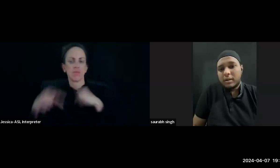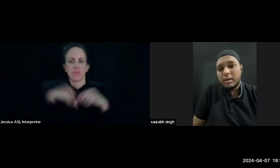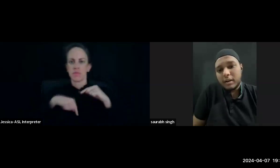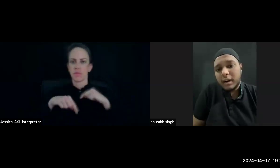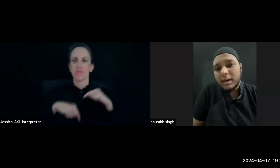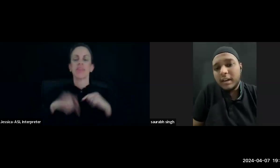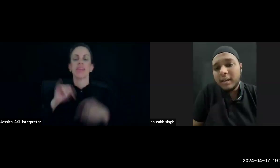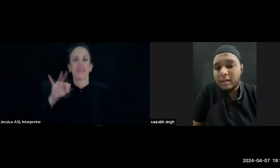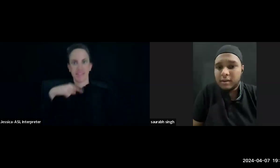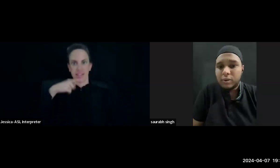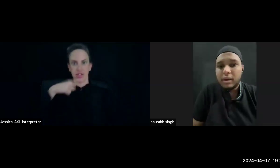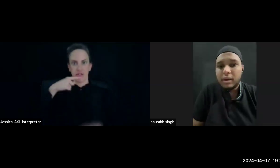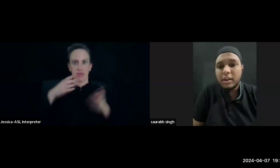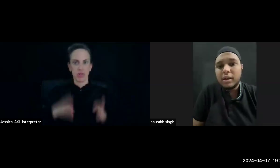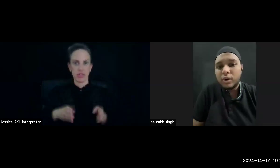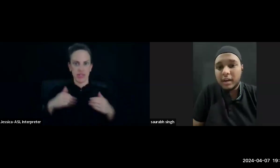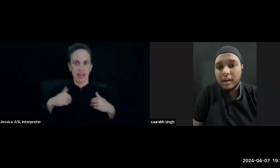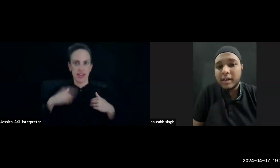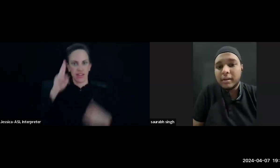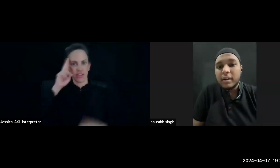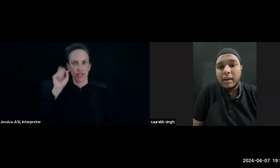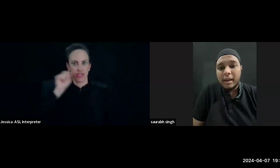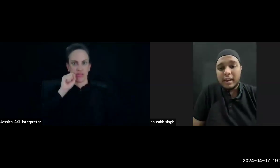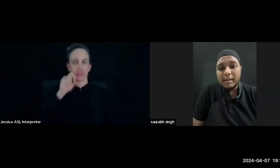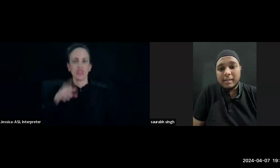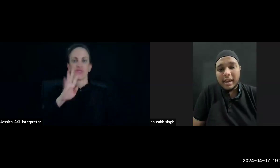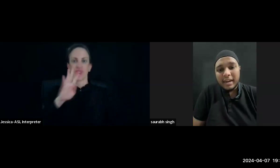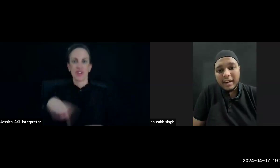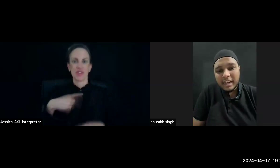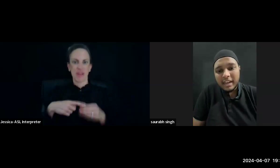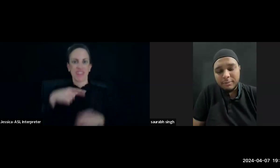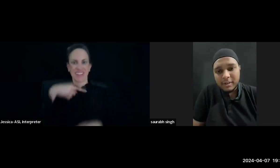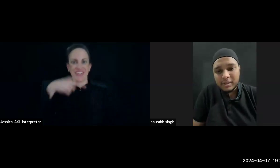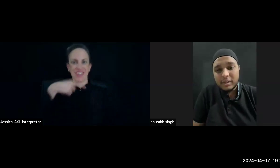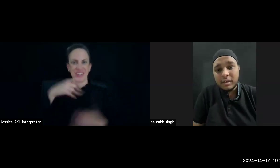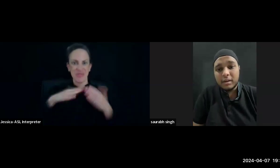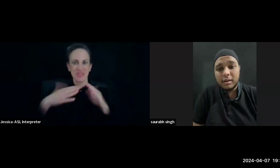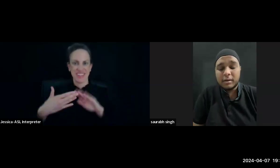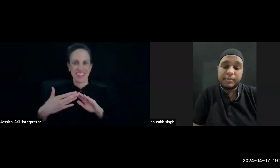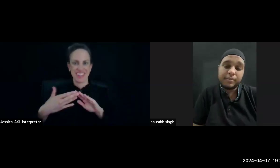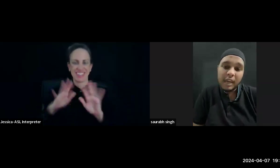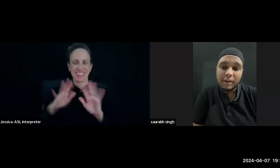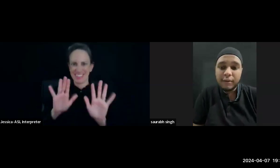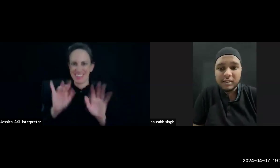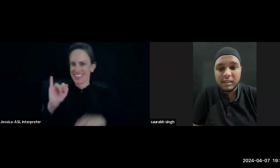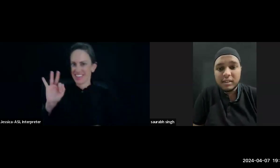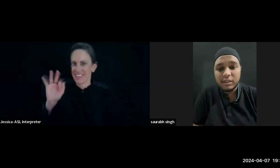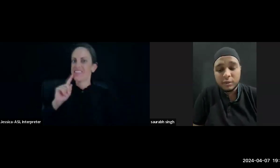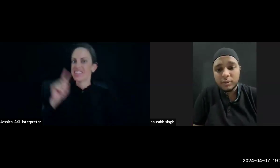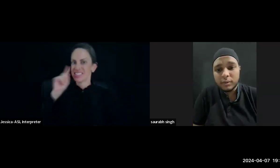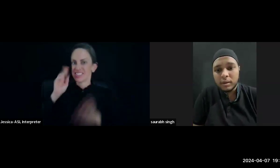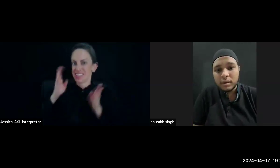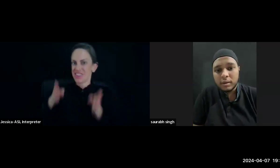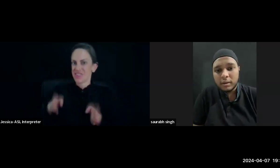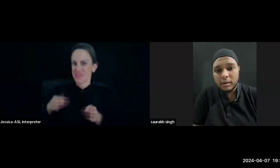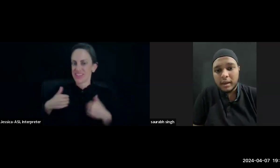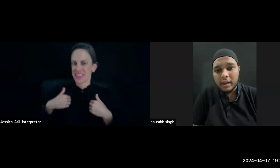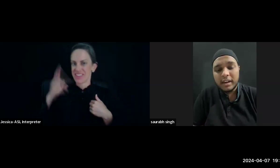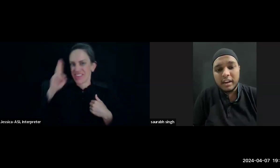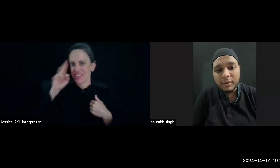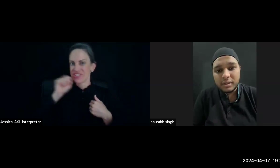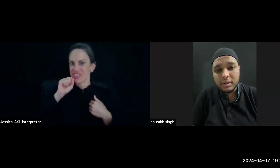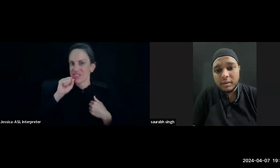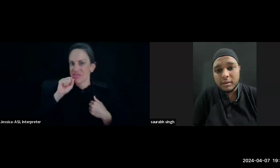about regarding to the hearing Community, right? As any deaf person have faced this issue? Any deaf person?